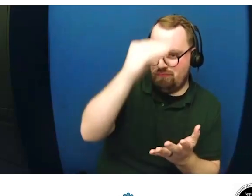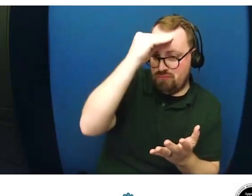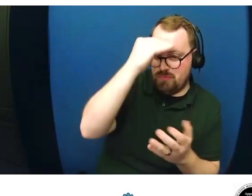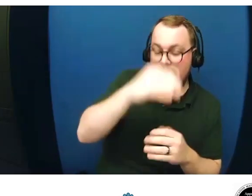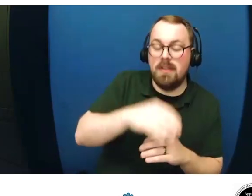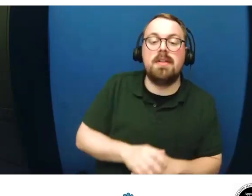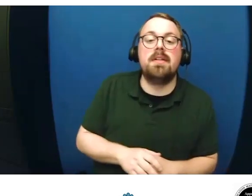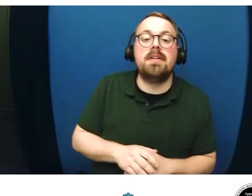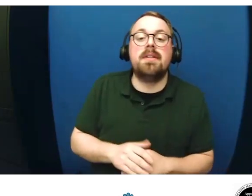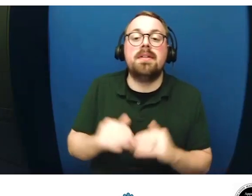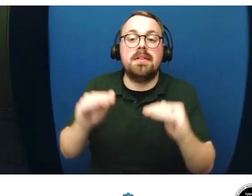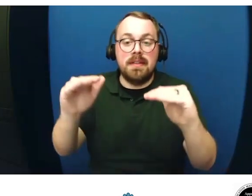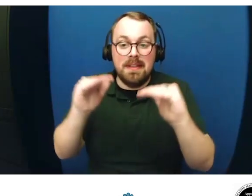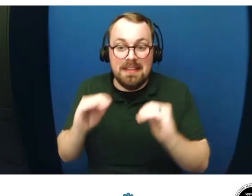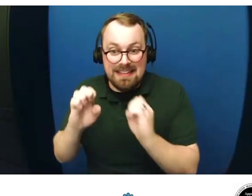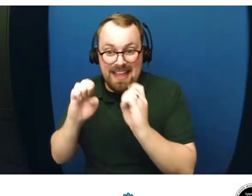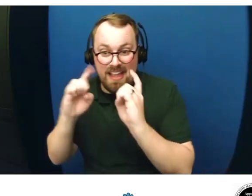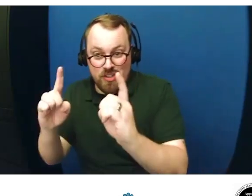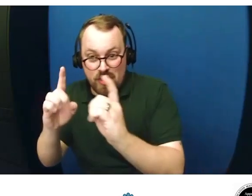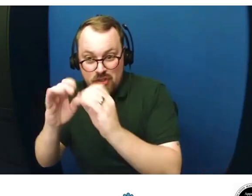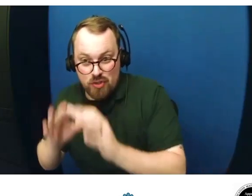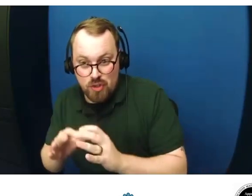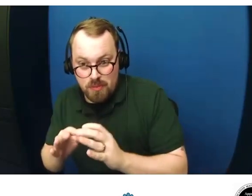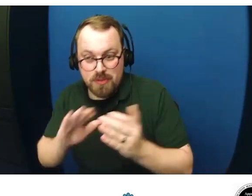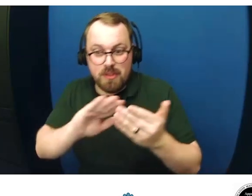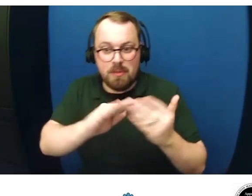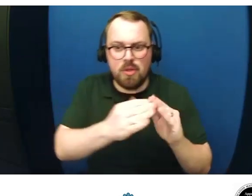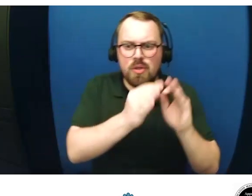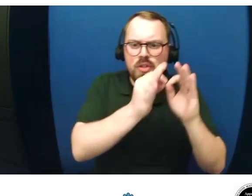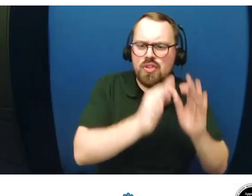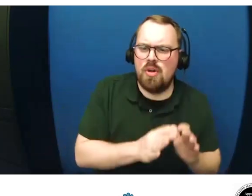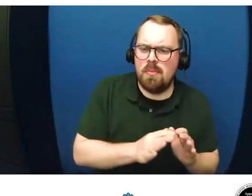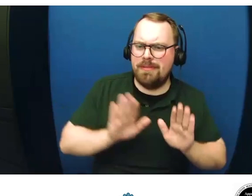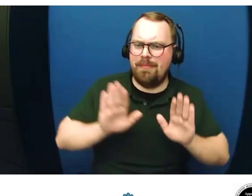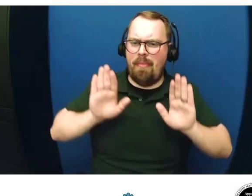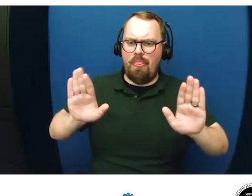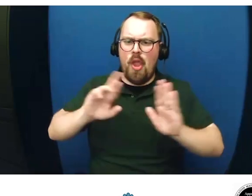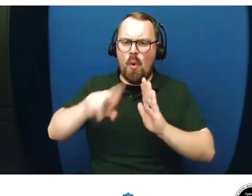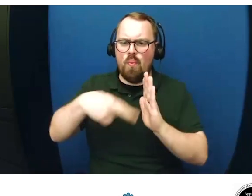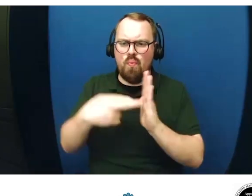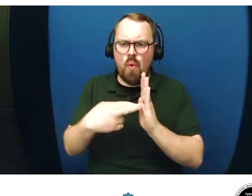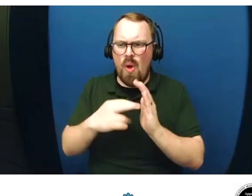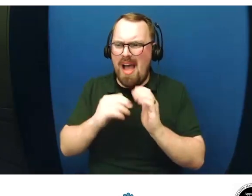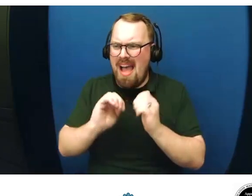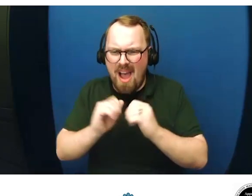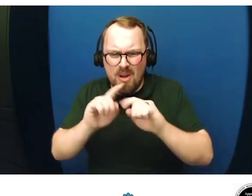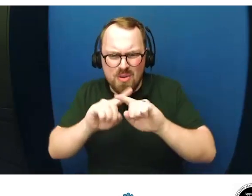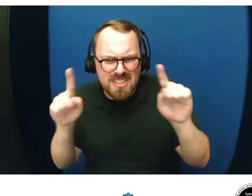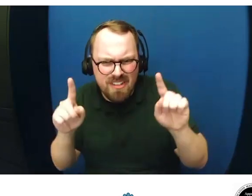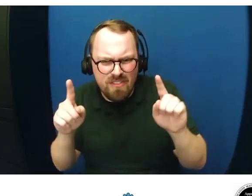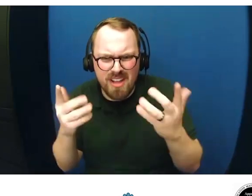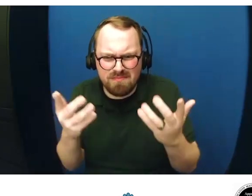versus Community Interpreters. The different roles that they have. The...